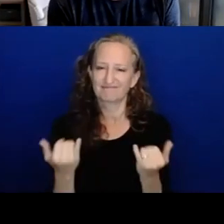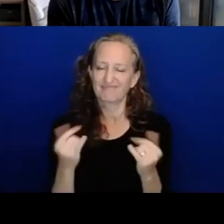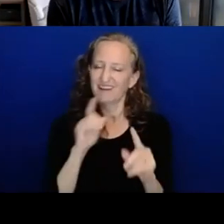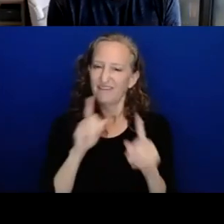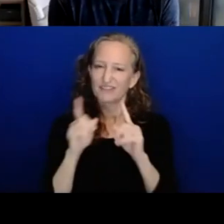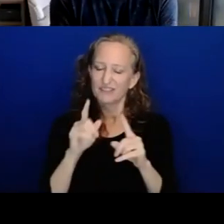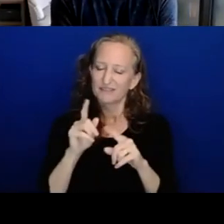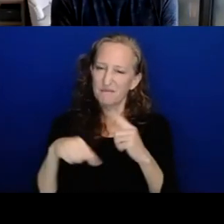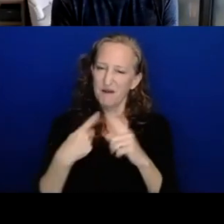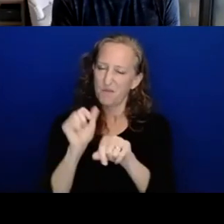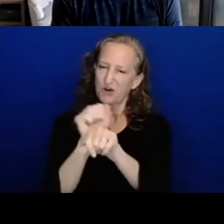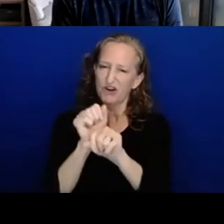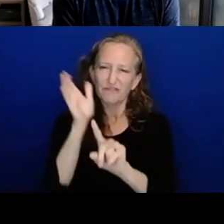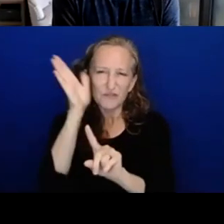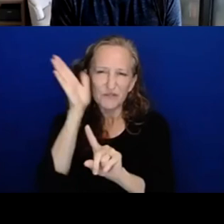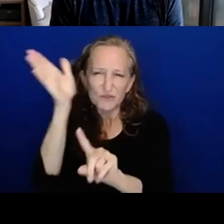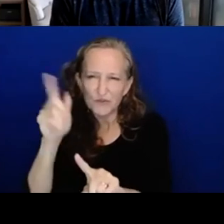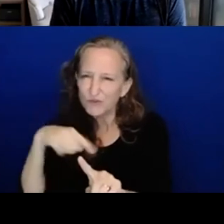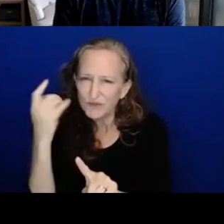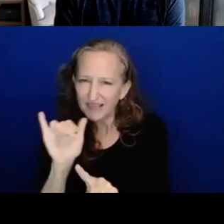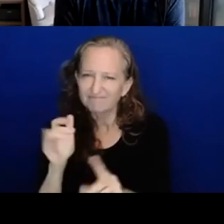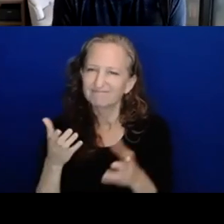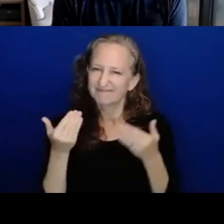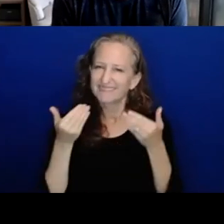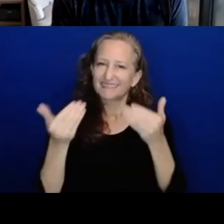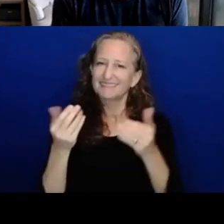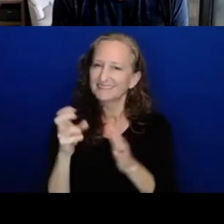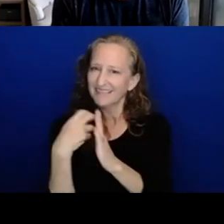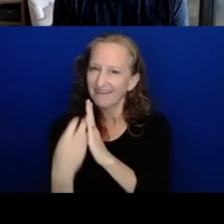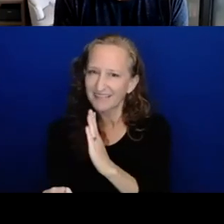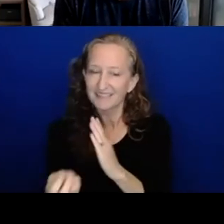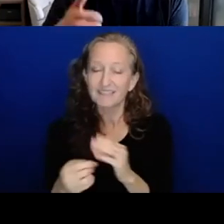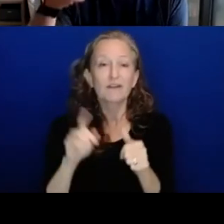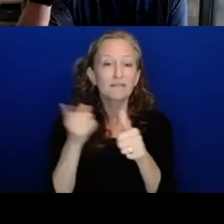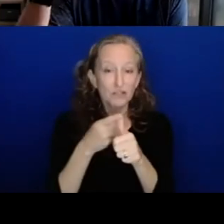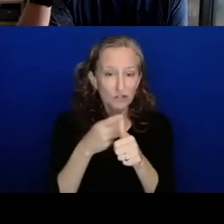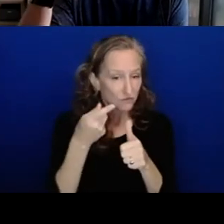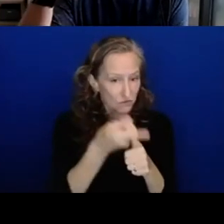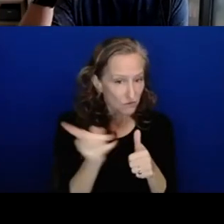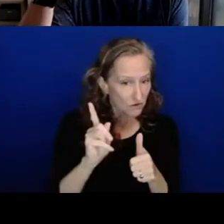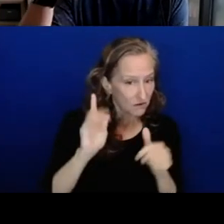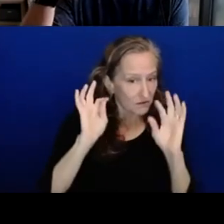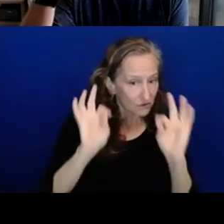First of all, everyone is okay. Thumbs up, everyone is good? Family's good? All right.